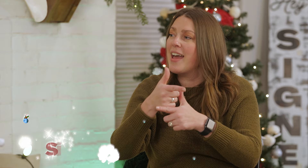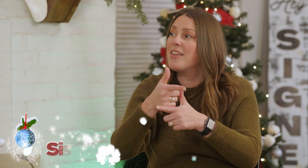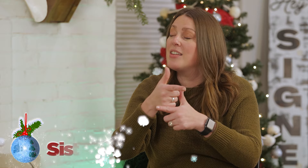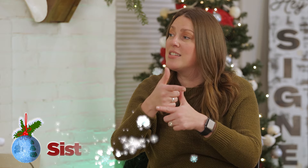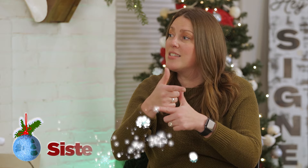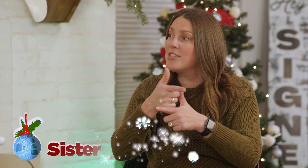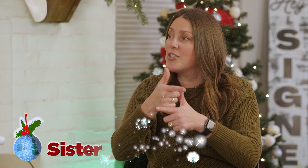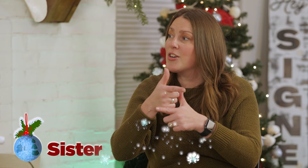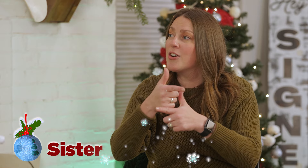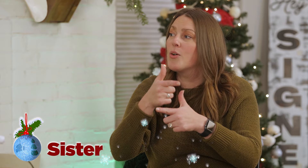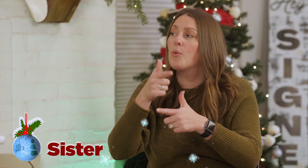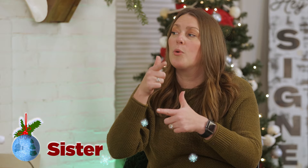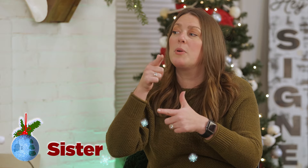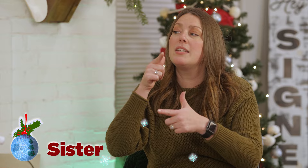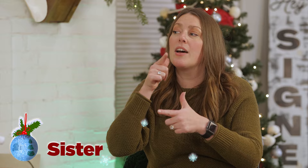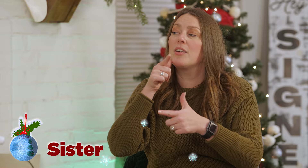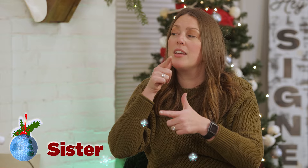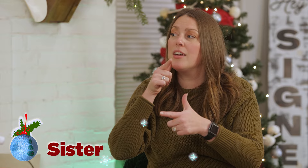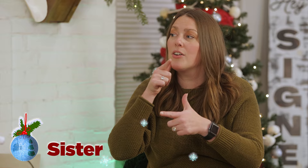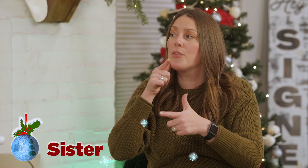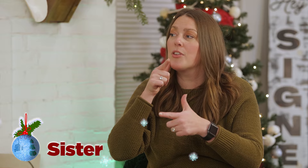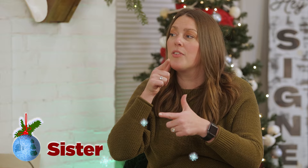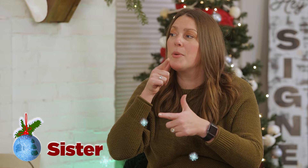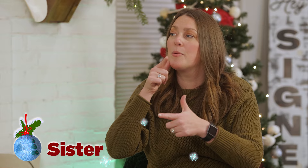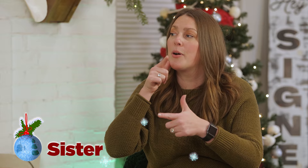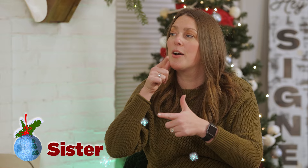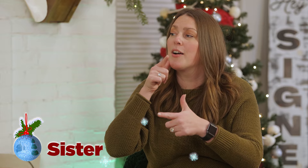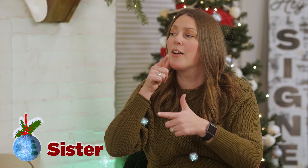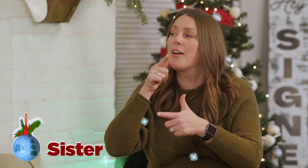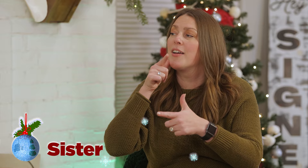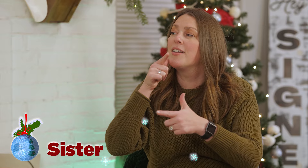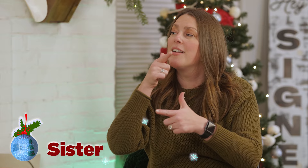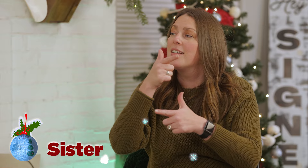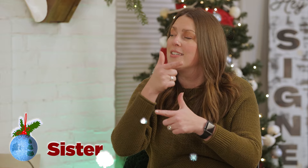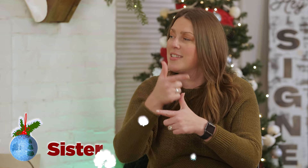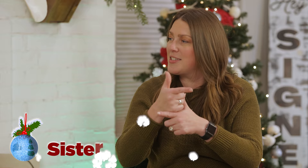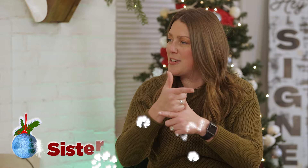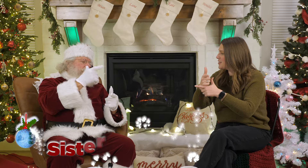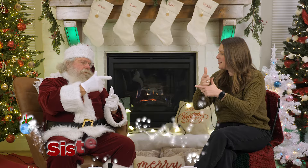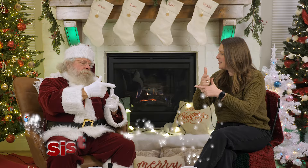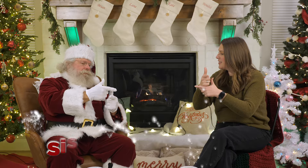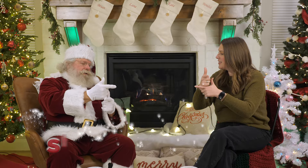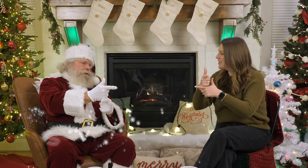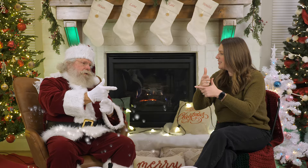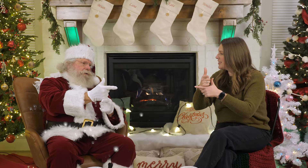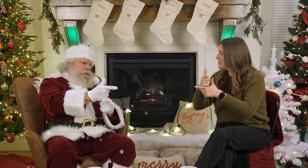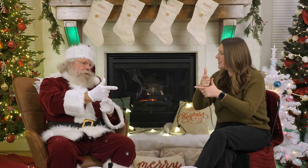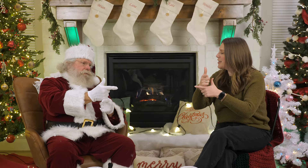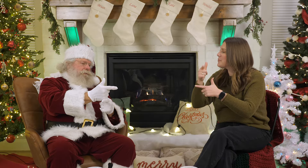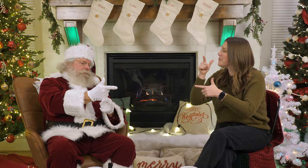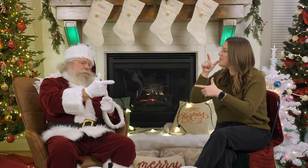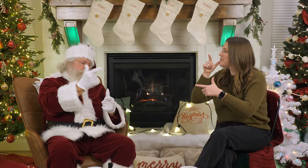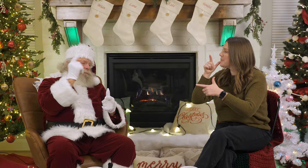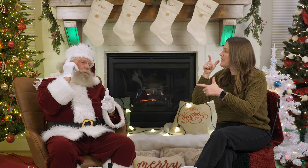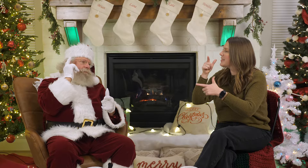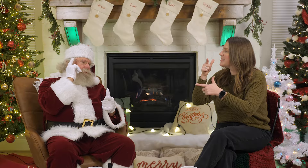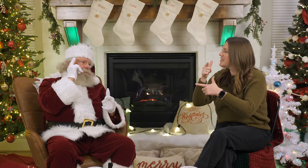And then sister will be down here for the feminine part. Sister. Sister. Yeah,